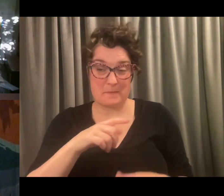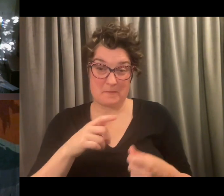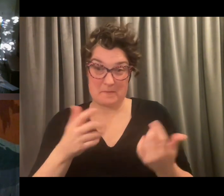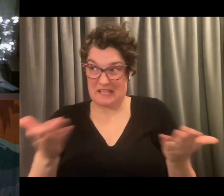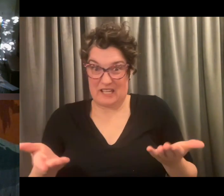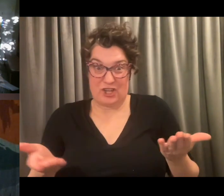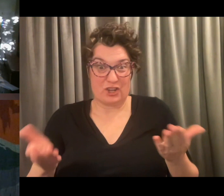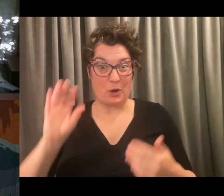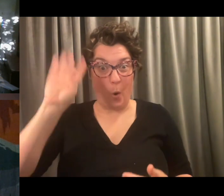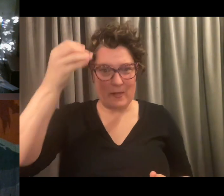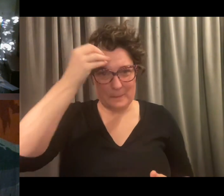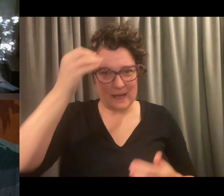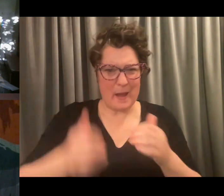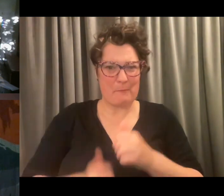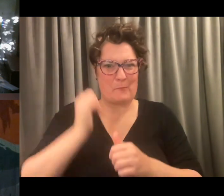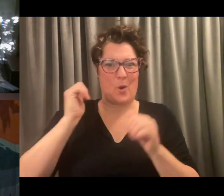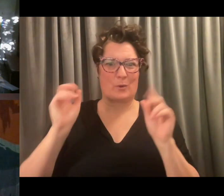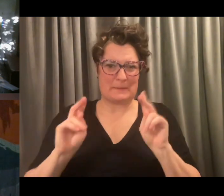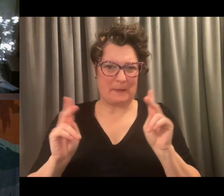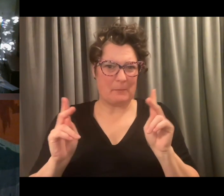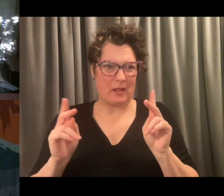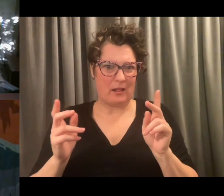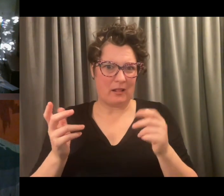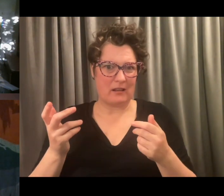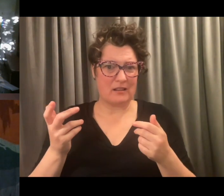nomitively like, pro-trans, right? Nomy: Mm-hmm.